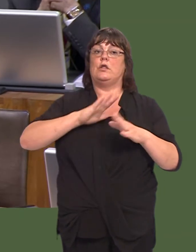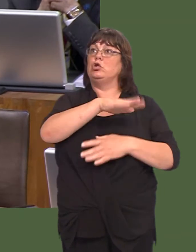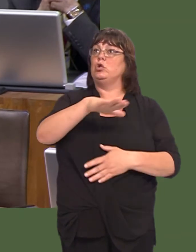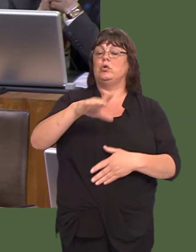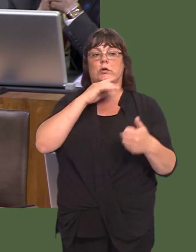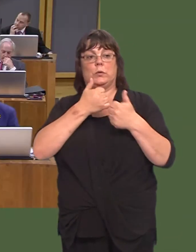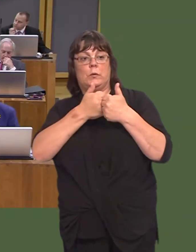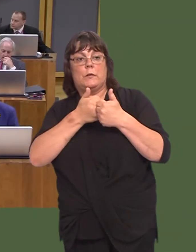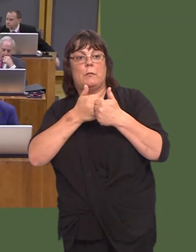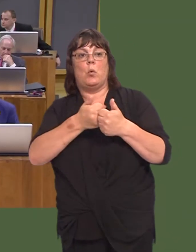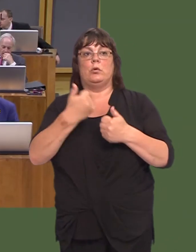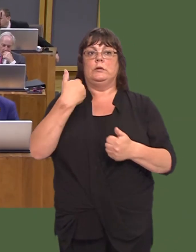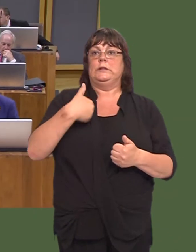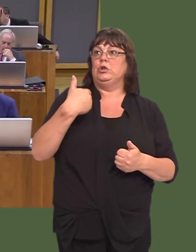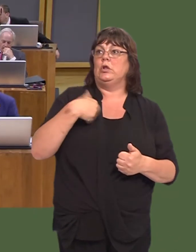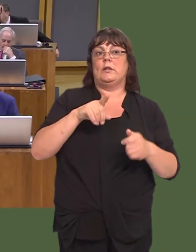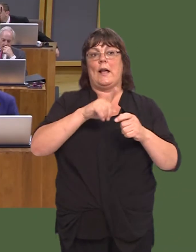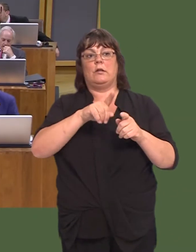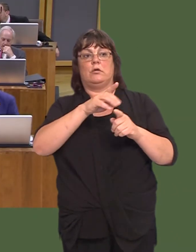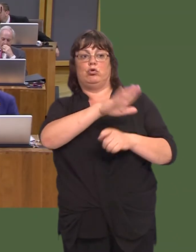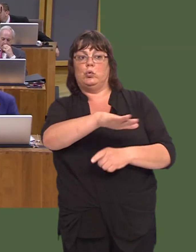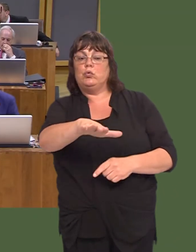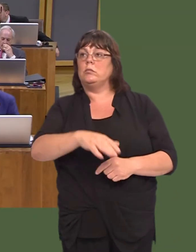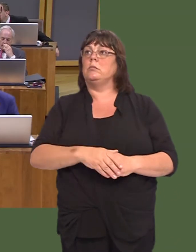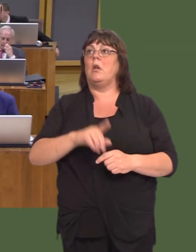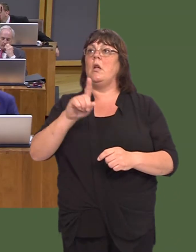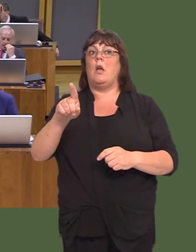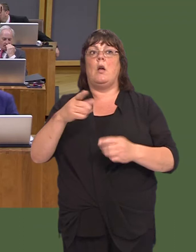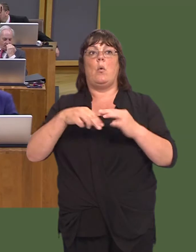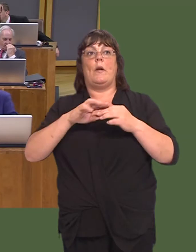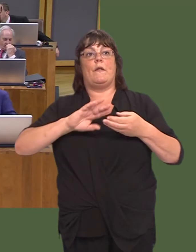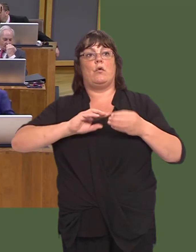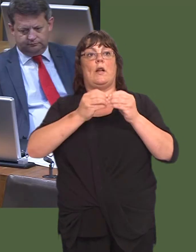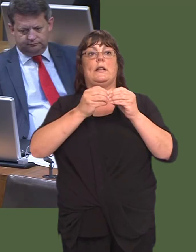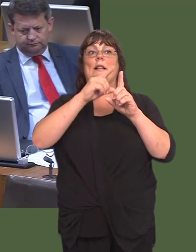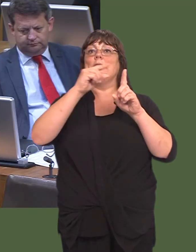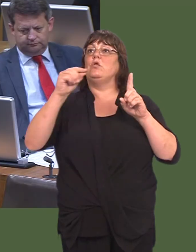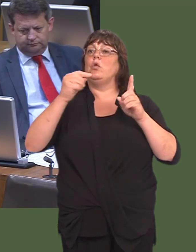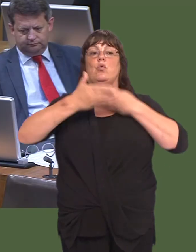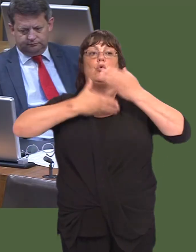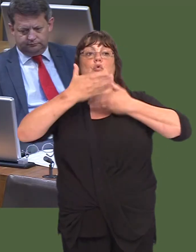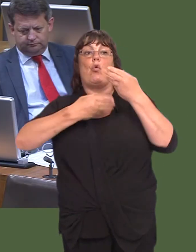system, and for teachers on supporting service children. The latest resource to be produced by this project is the digital stories resource, which